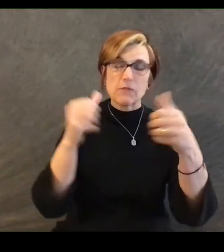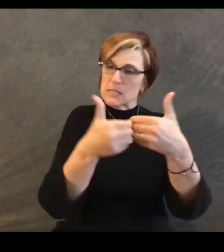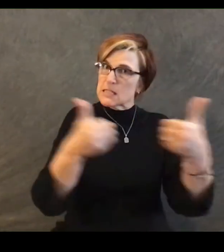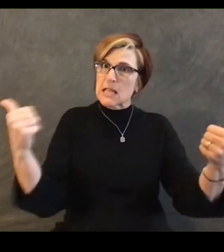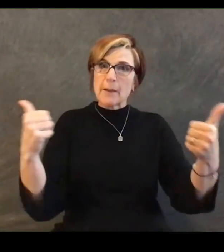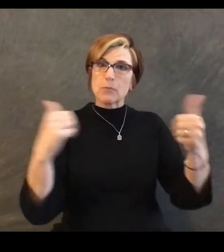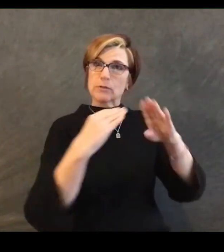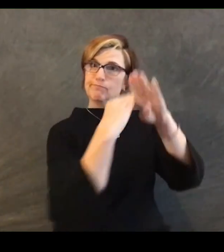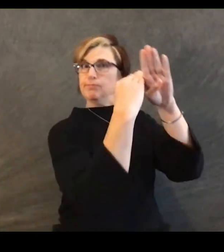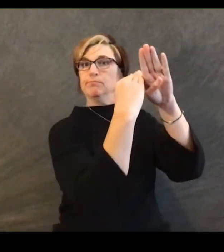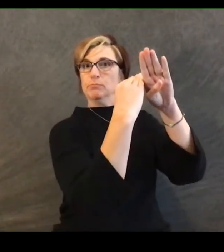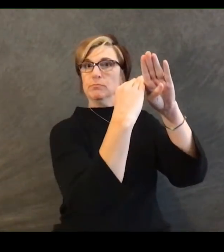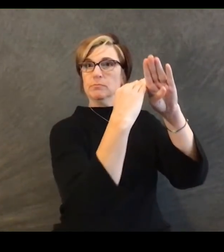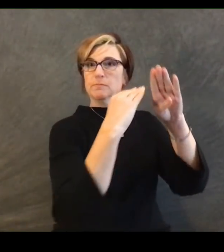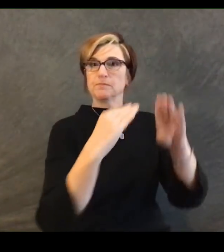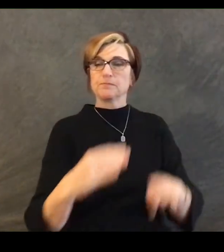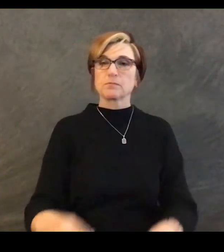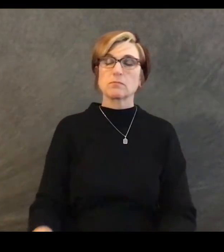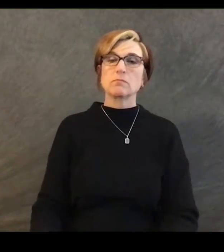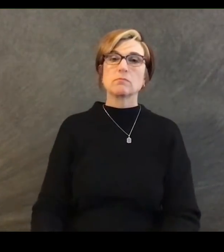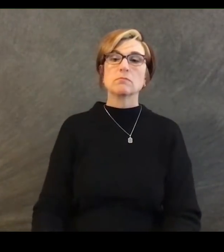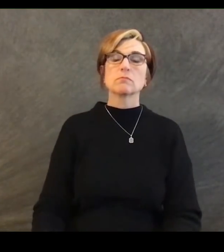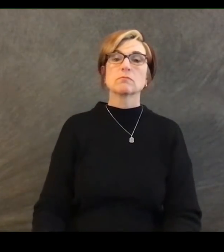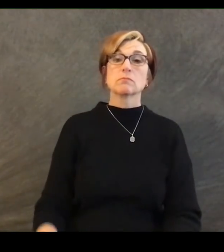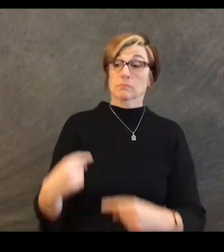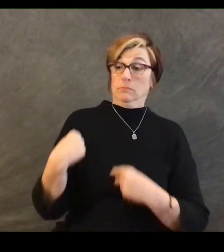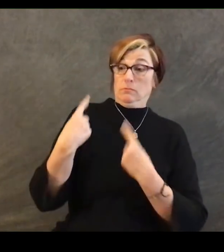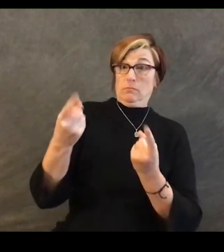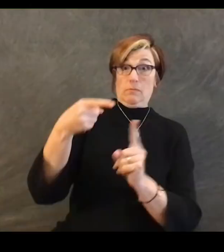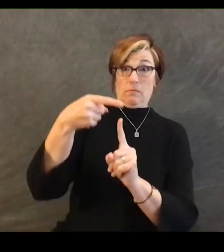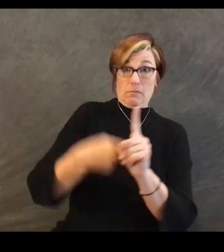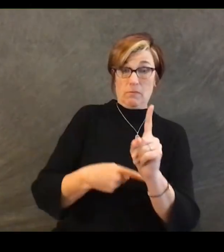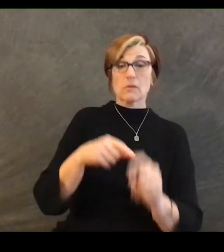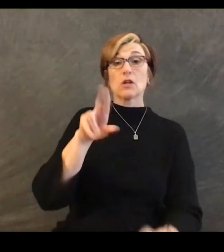past two months the US State Department has organized one of the largest and